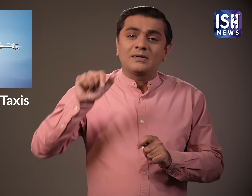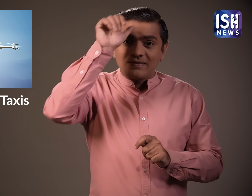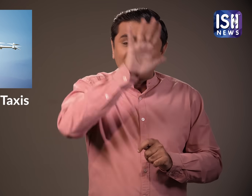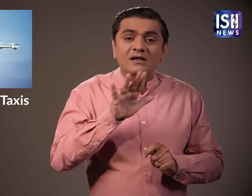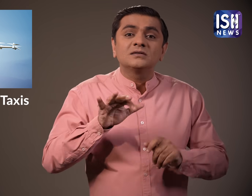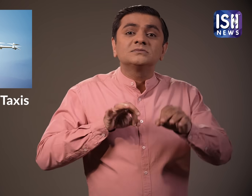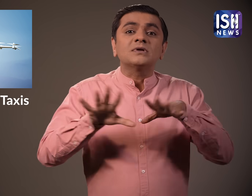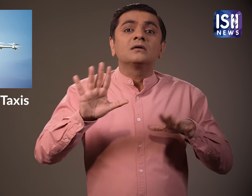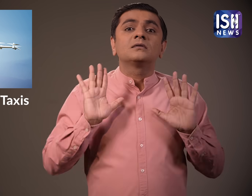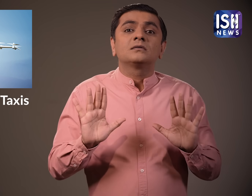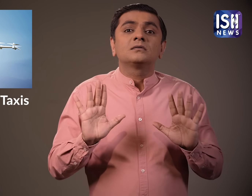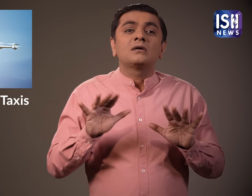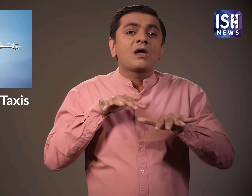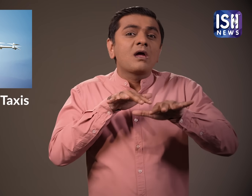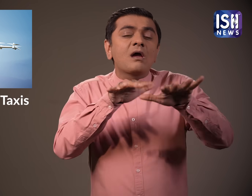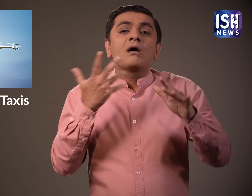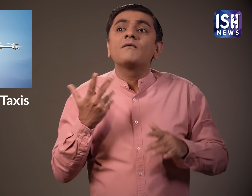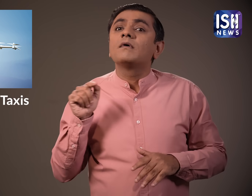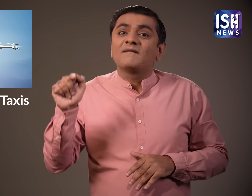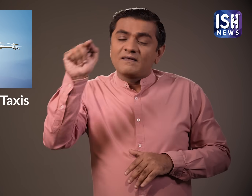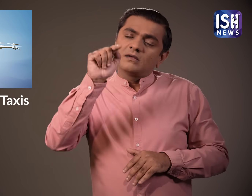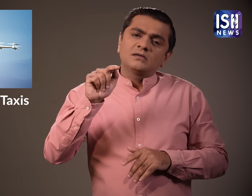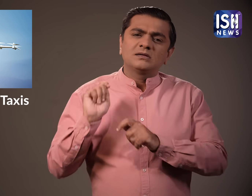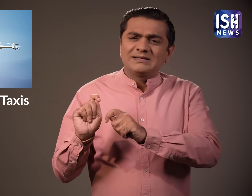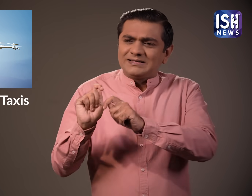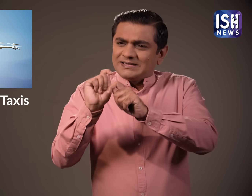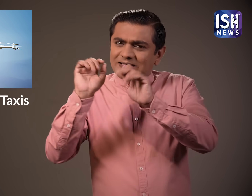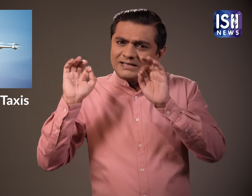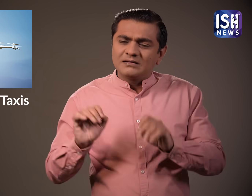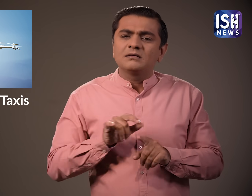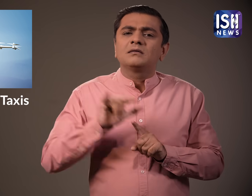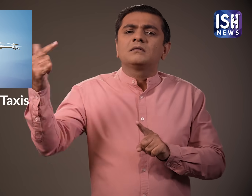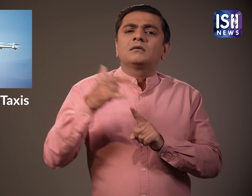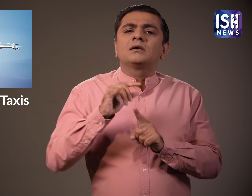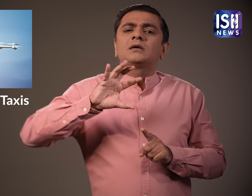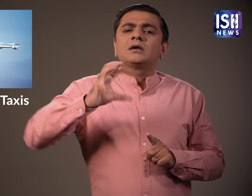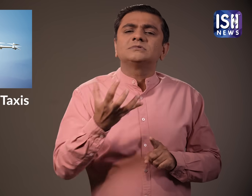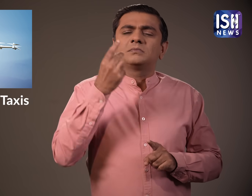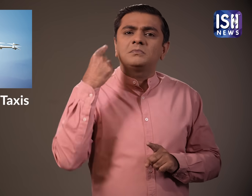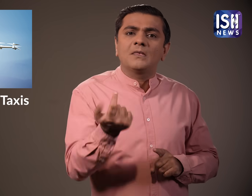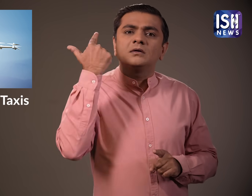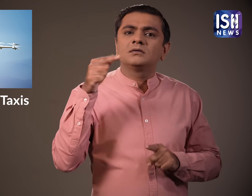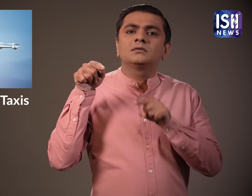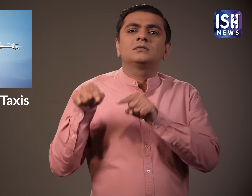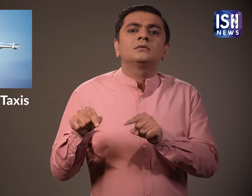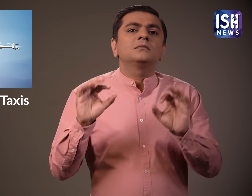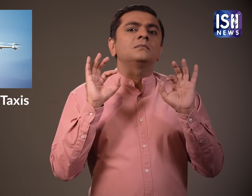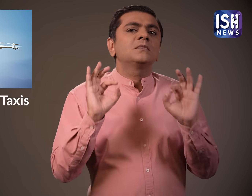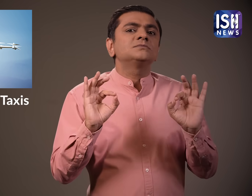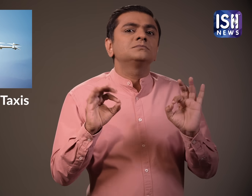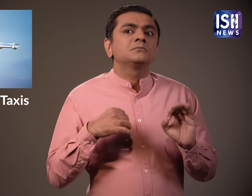It will be set up in urban areas that suffer from traffic jams to help citizens travel faster.